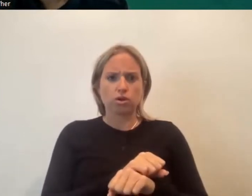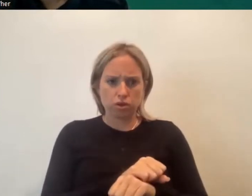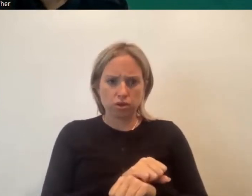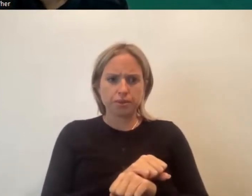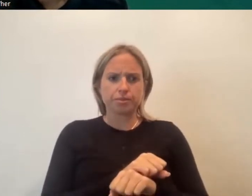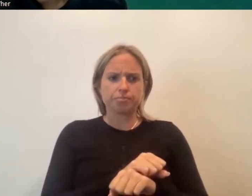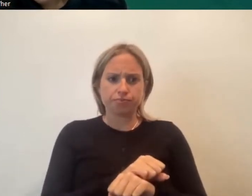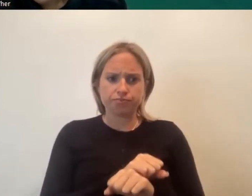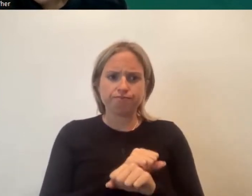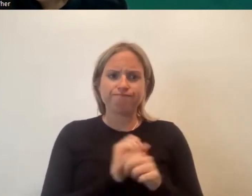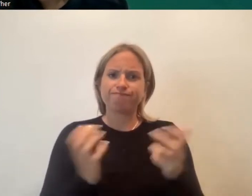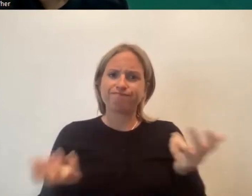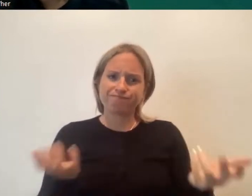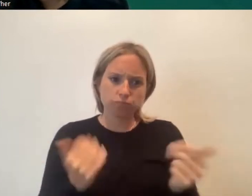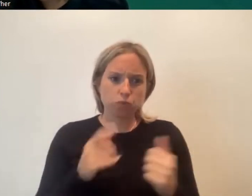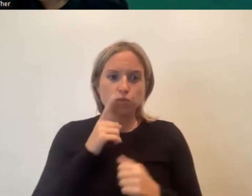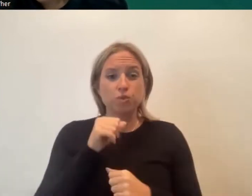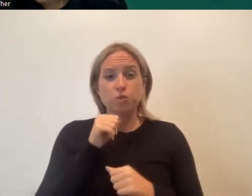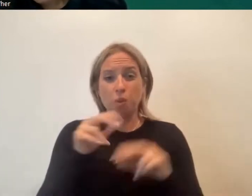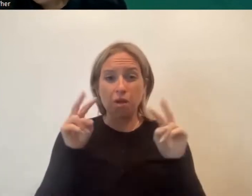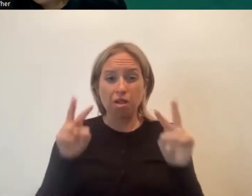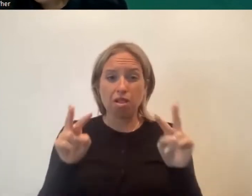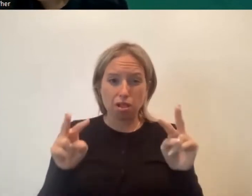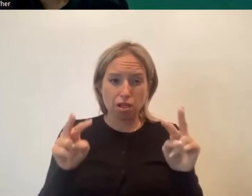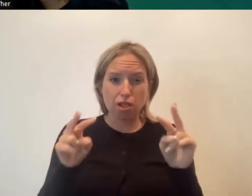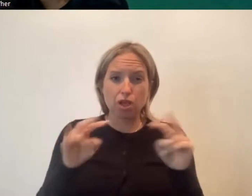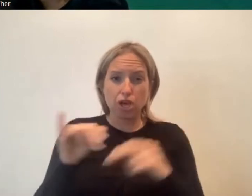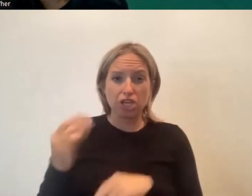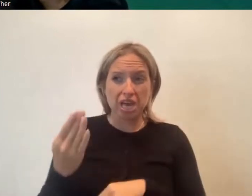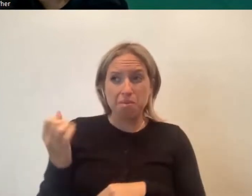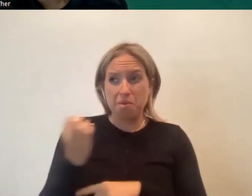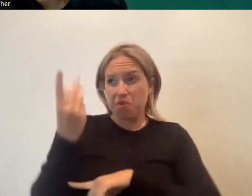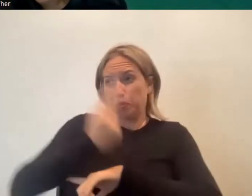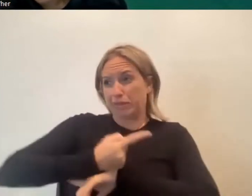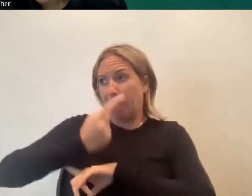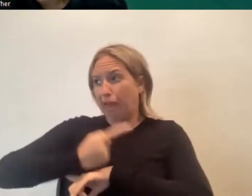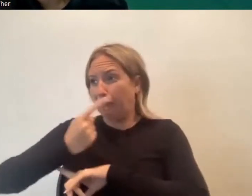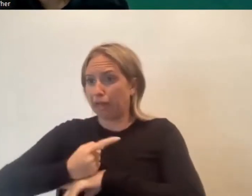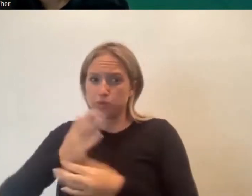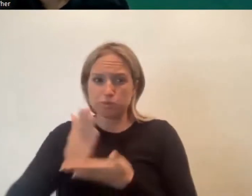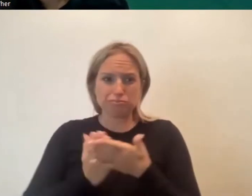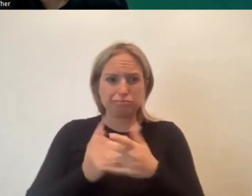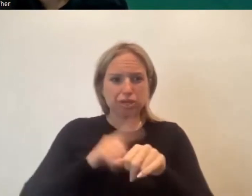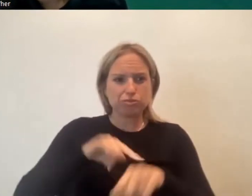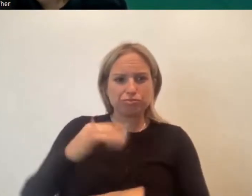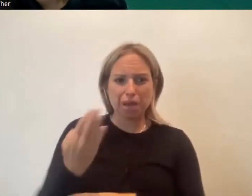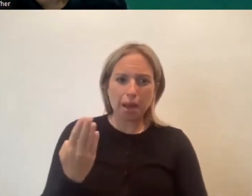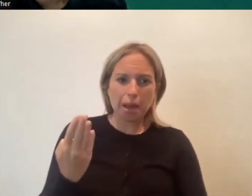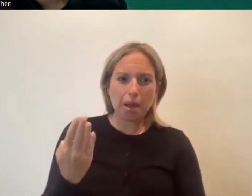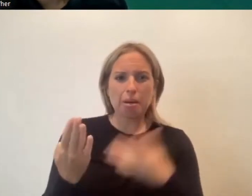They don't look too much at a job that lasted a few days or a part-time job or seasonal